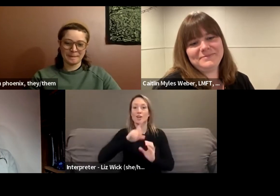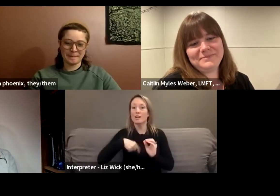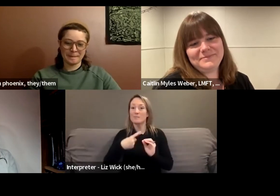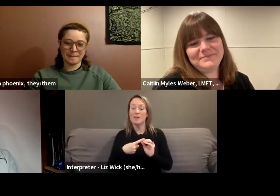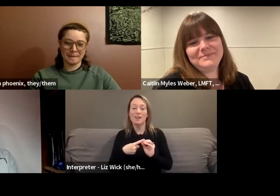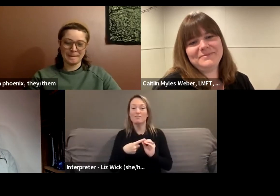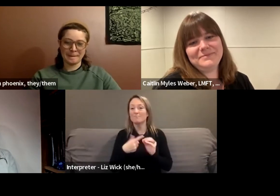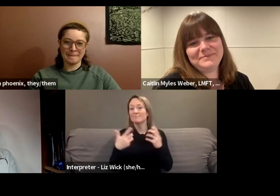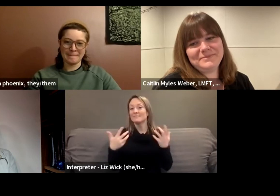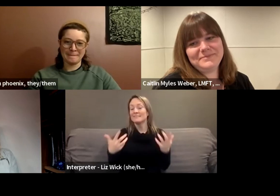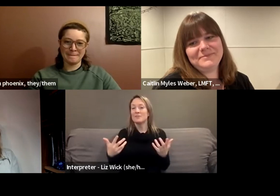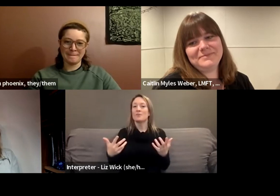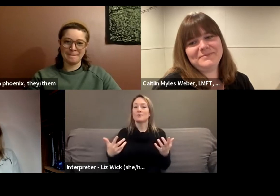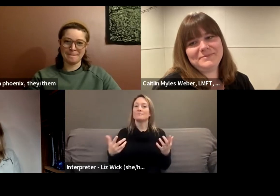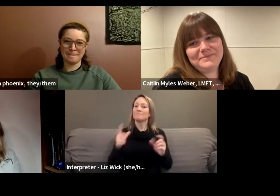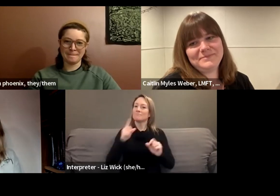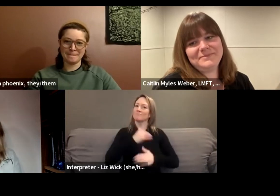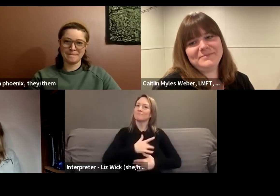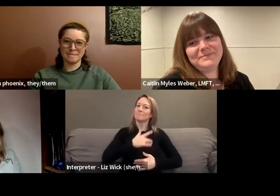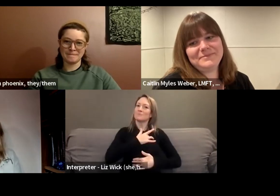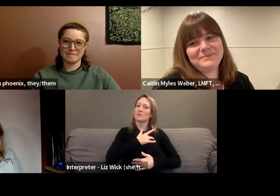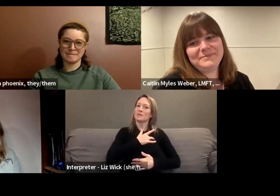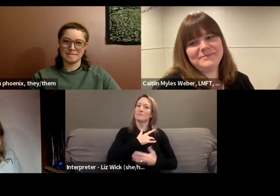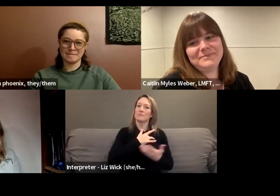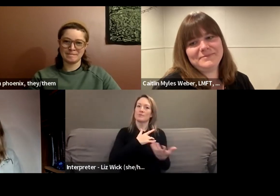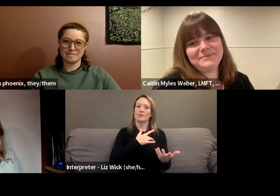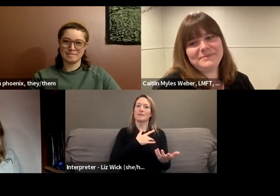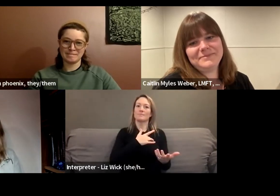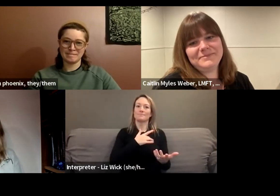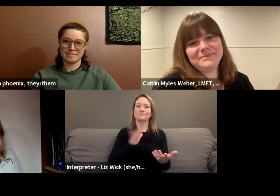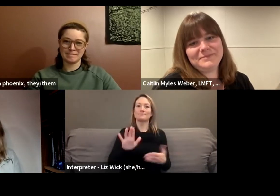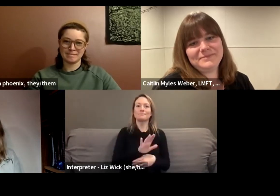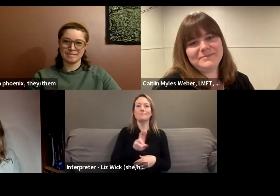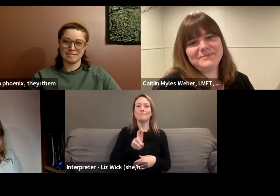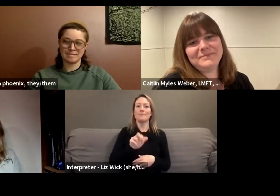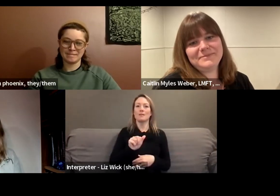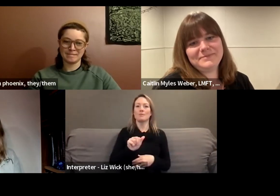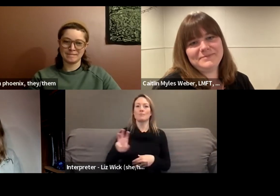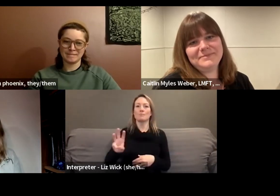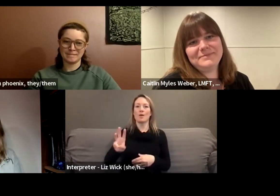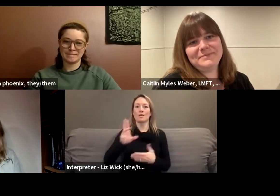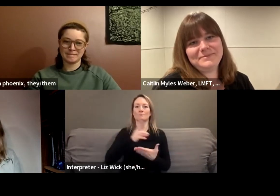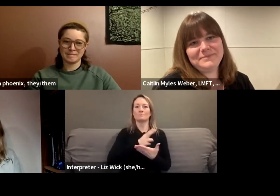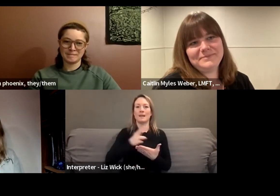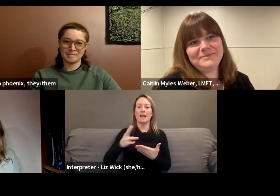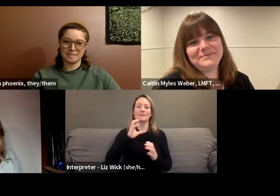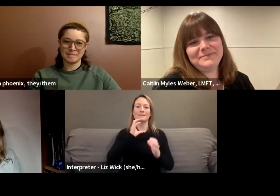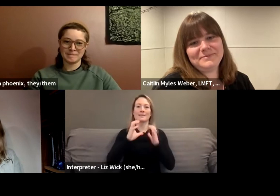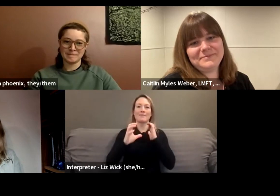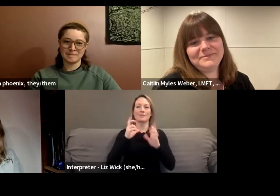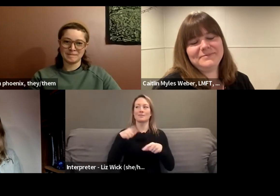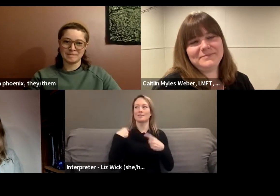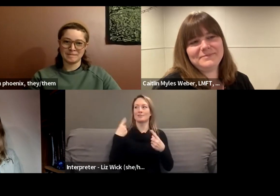So I really appreciate the raw, honest conversation that we've had tonight.